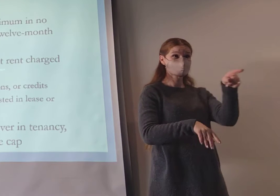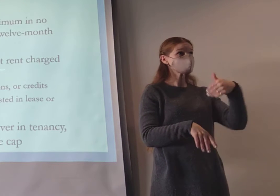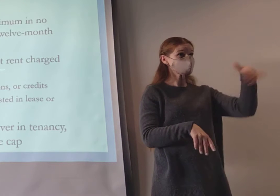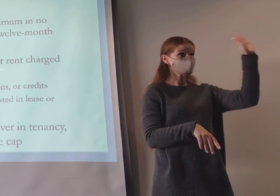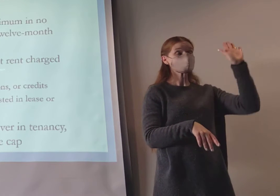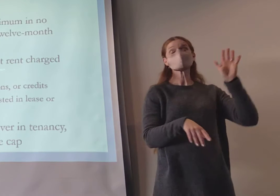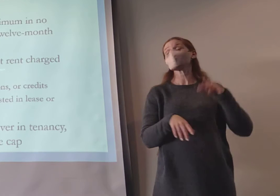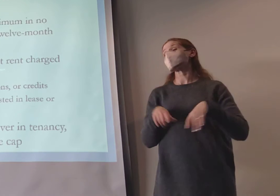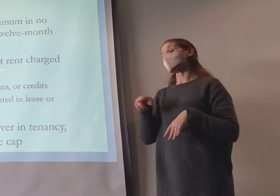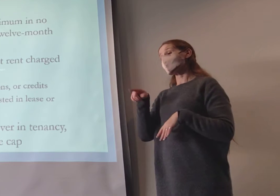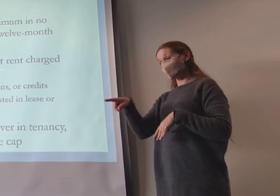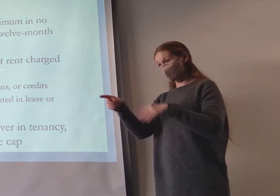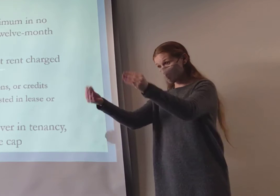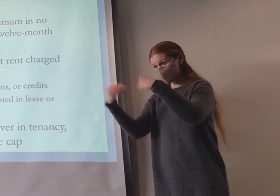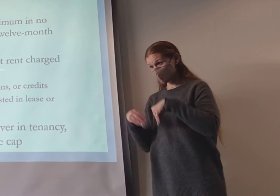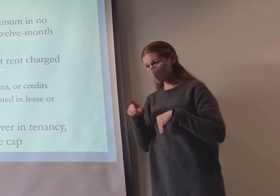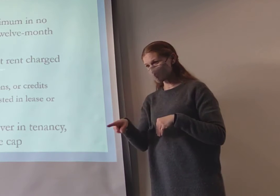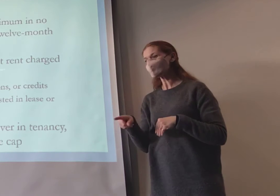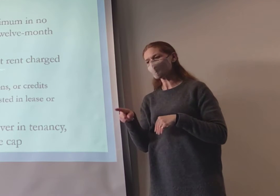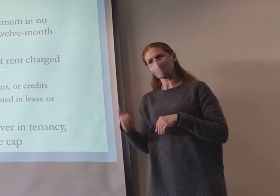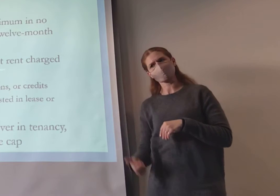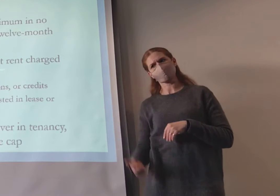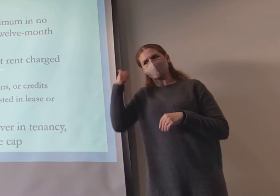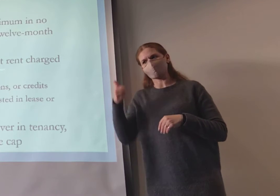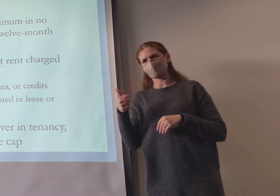And the landlord suddenly charges $2,000.